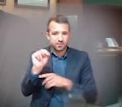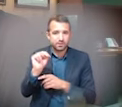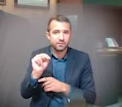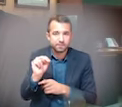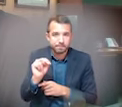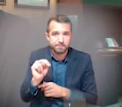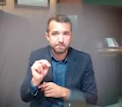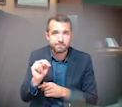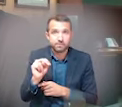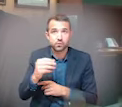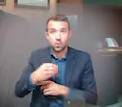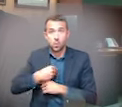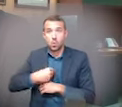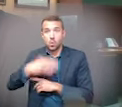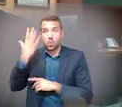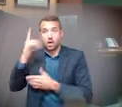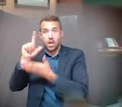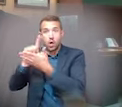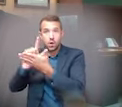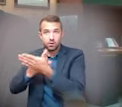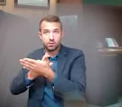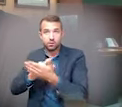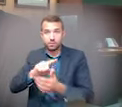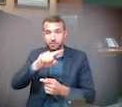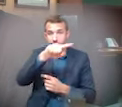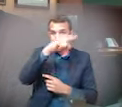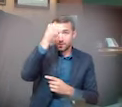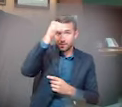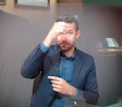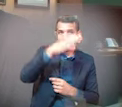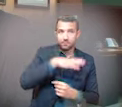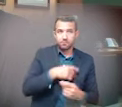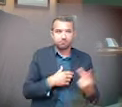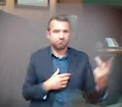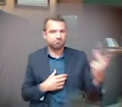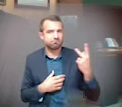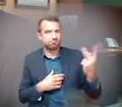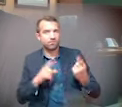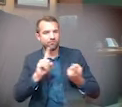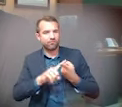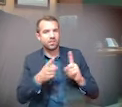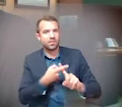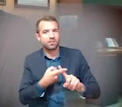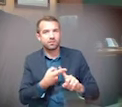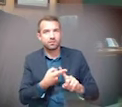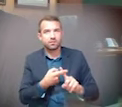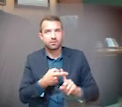And he says, "Well, we're friends," the white attorney said to the black guy. And he says, "We've never been friends. You've never been to my house.